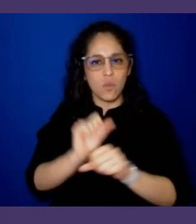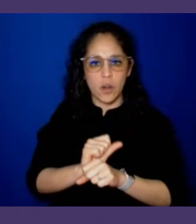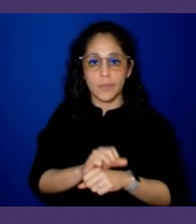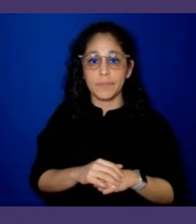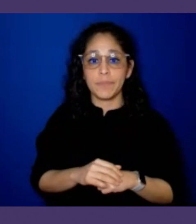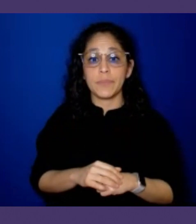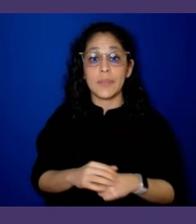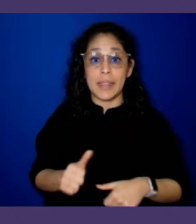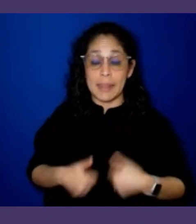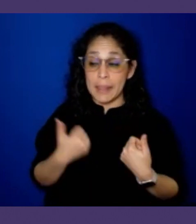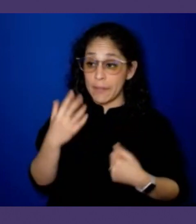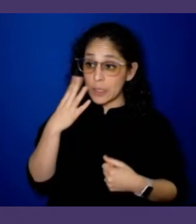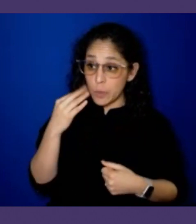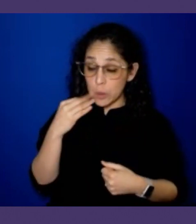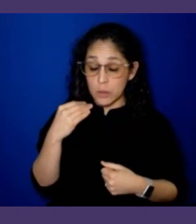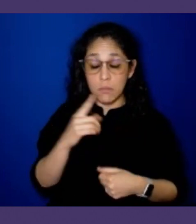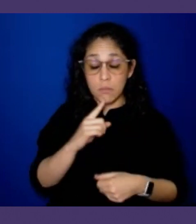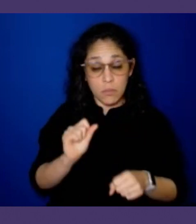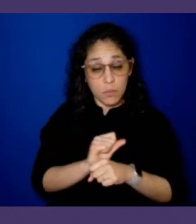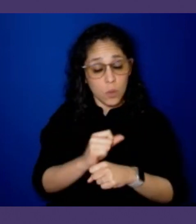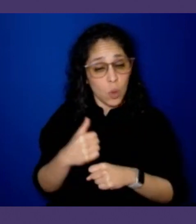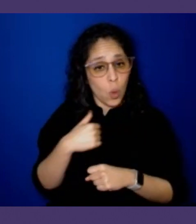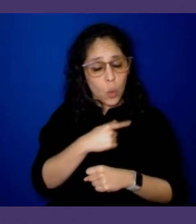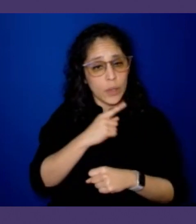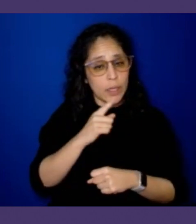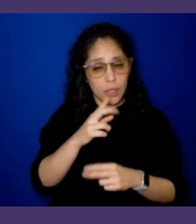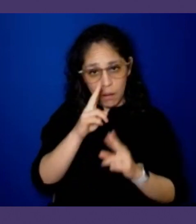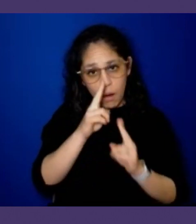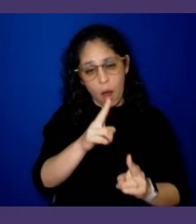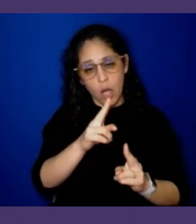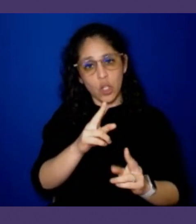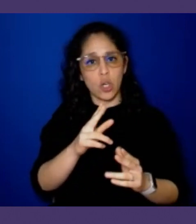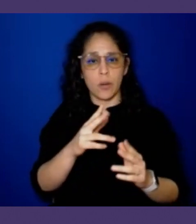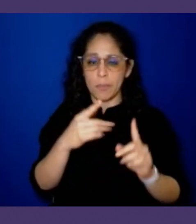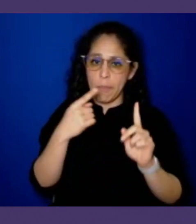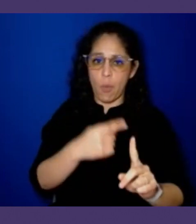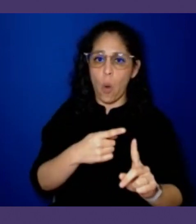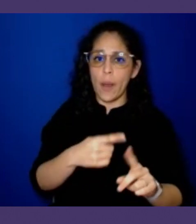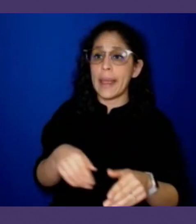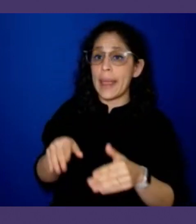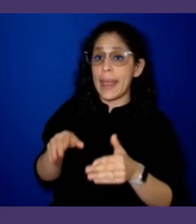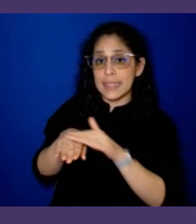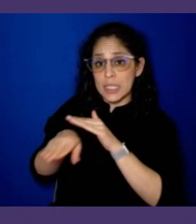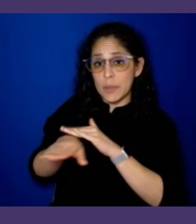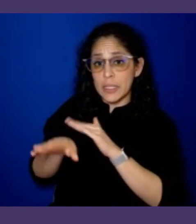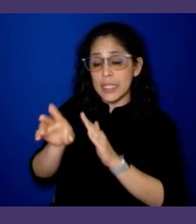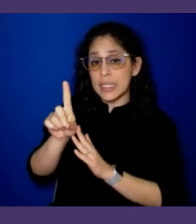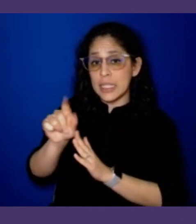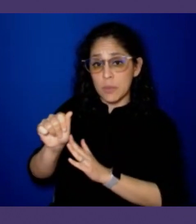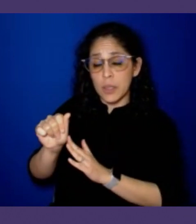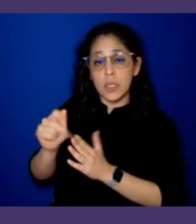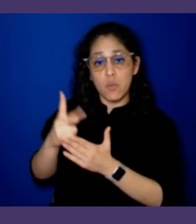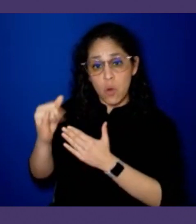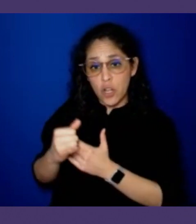we really do hold to the tenant that accessibility and disability projects and programs should be led by people with disabilities.